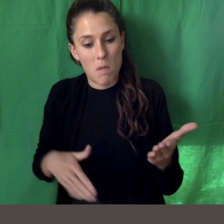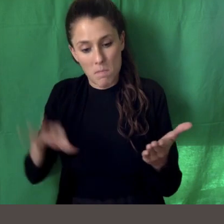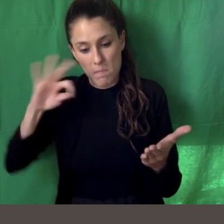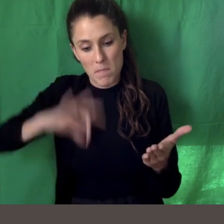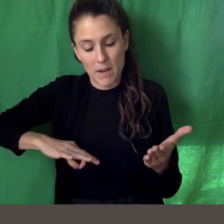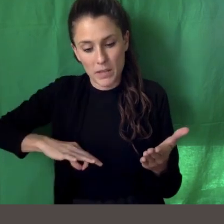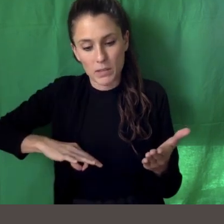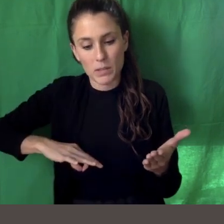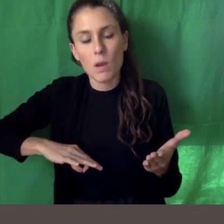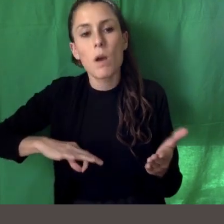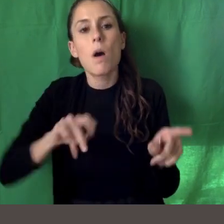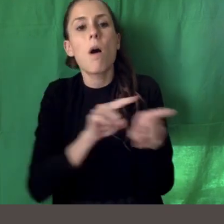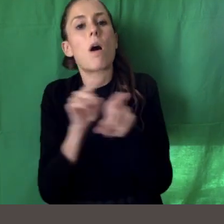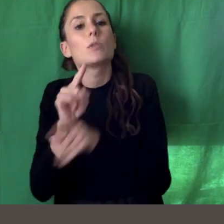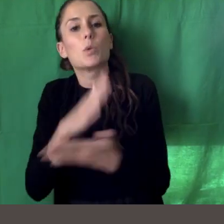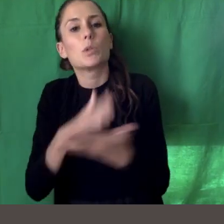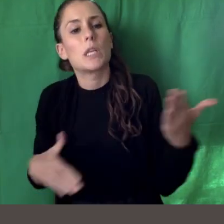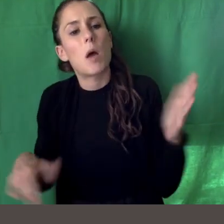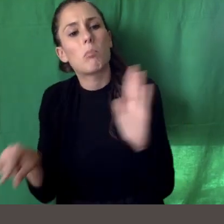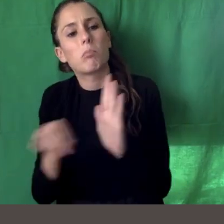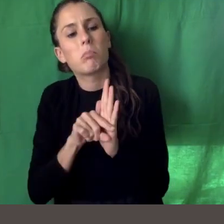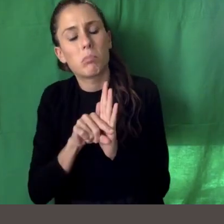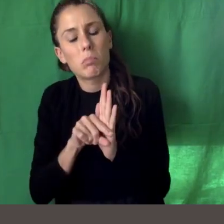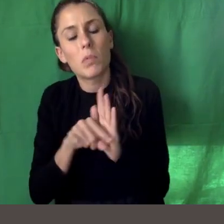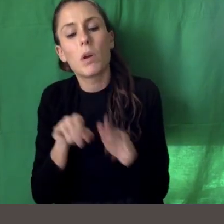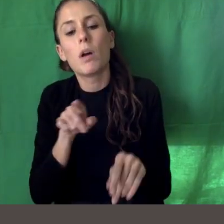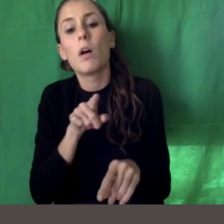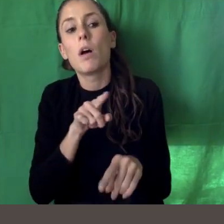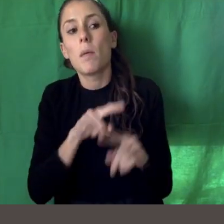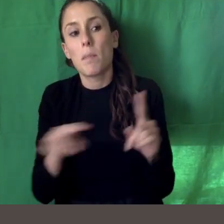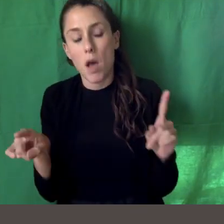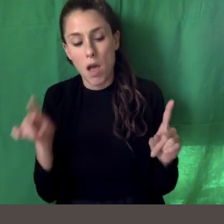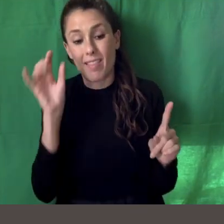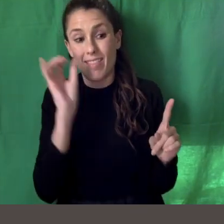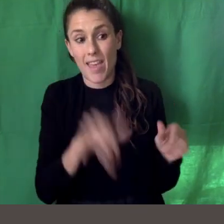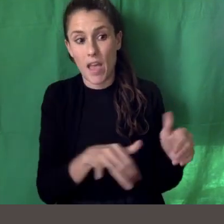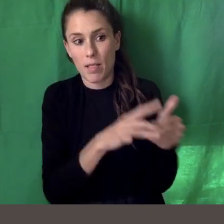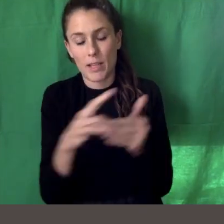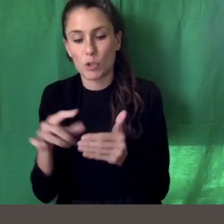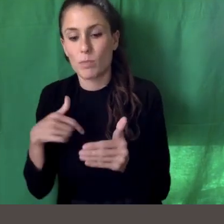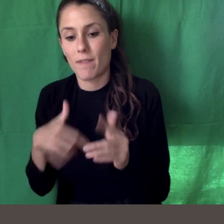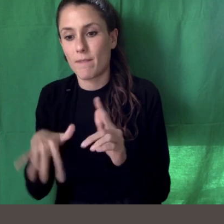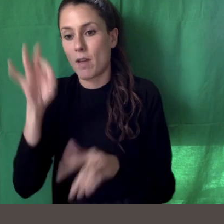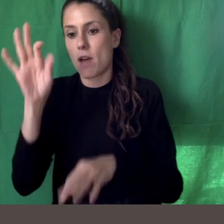that there were some advantages but also some disadvantages, but that led to me finding even